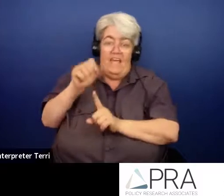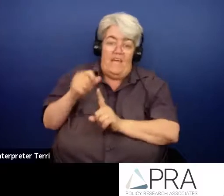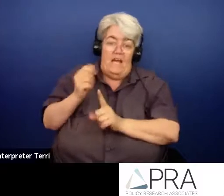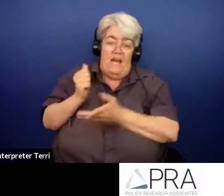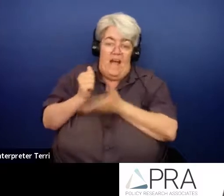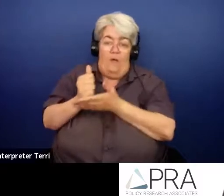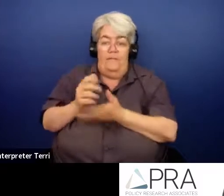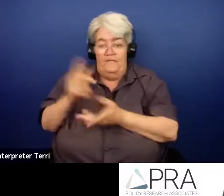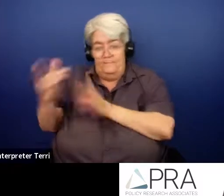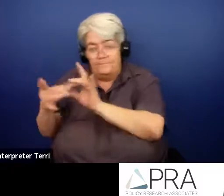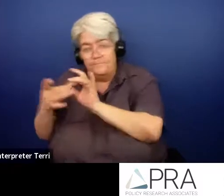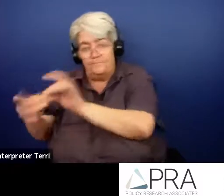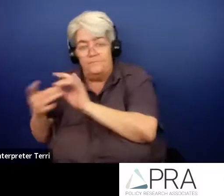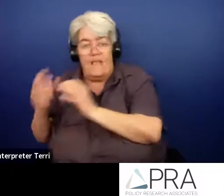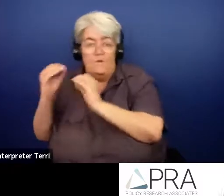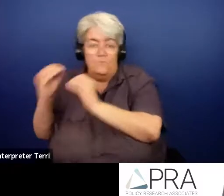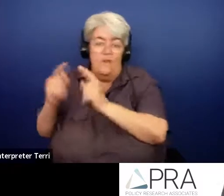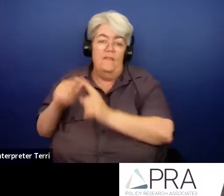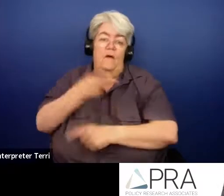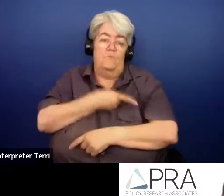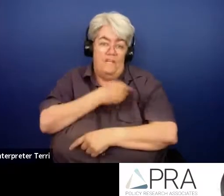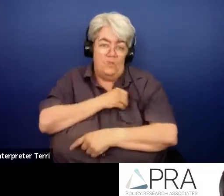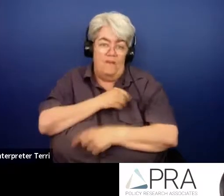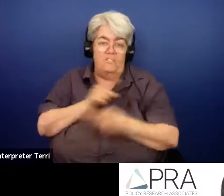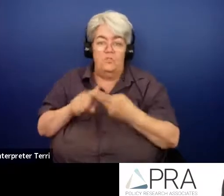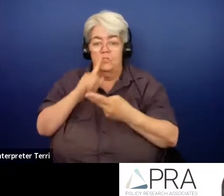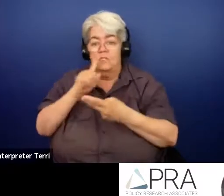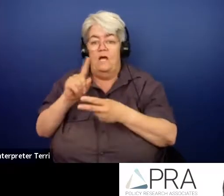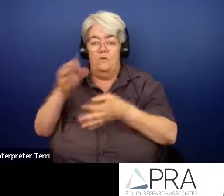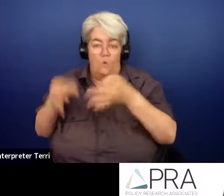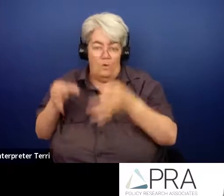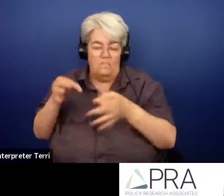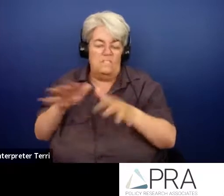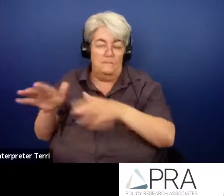the probation officers. And the courts. So I would always look at who your proxy folks